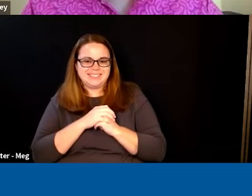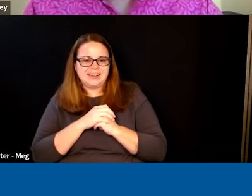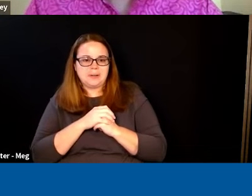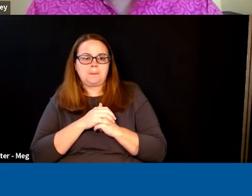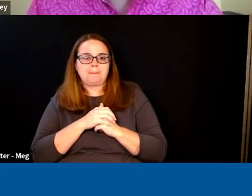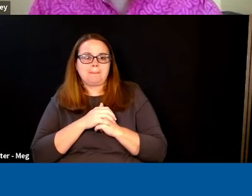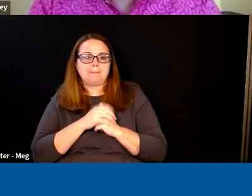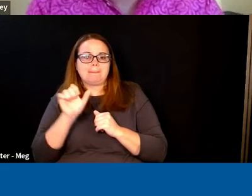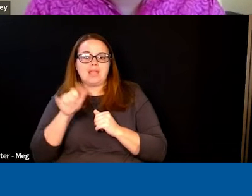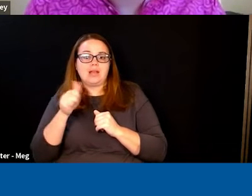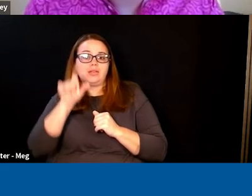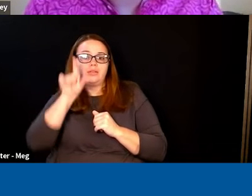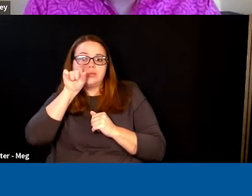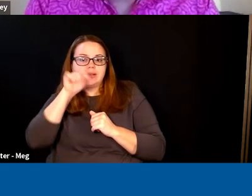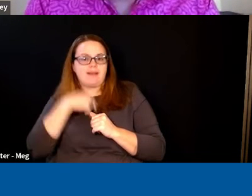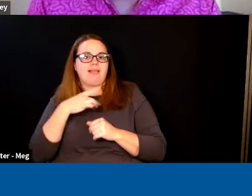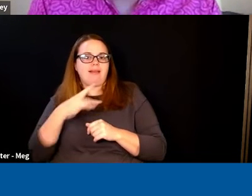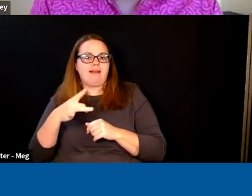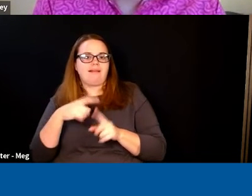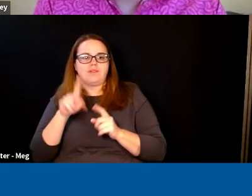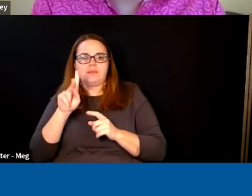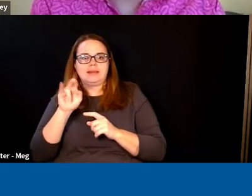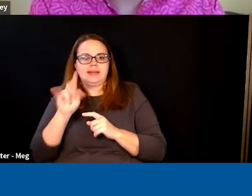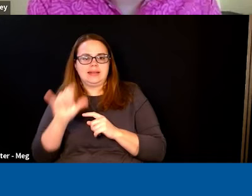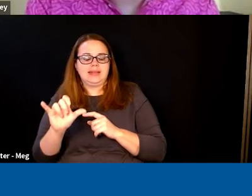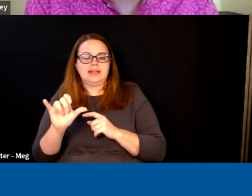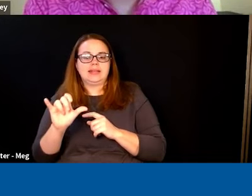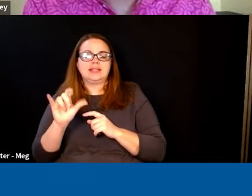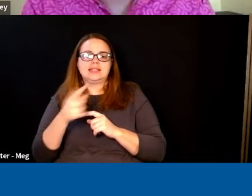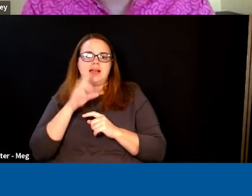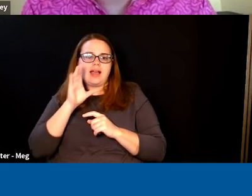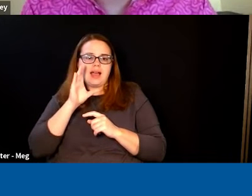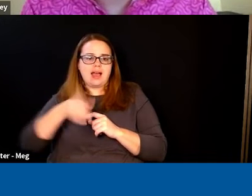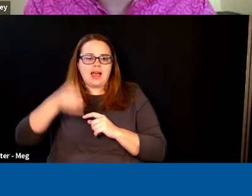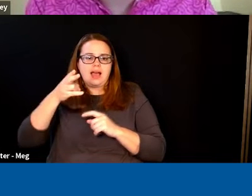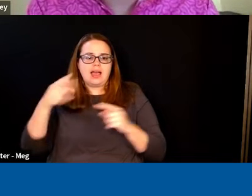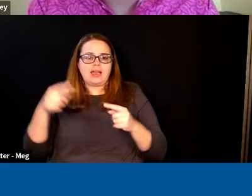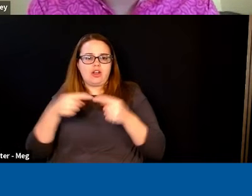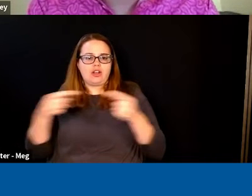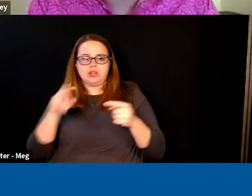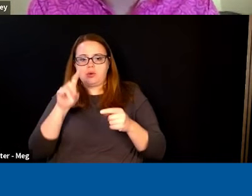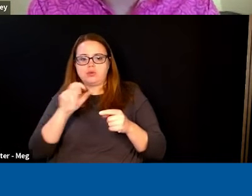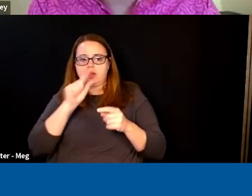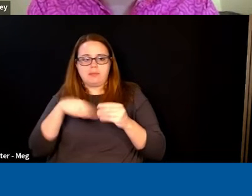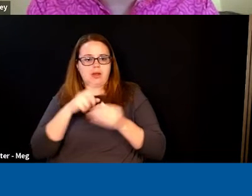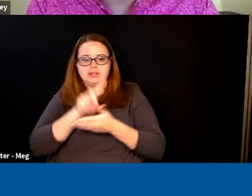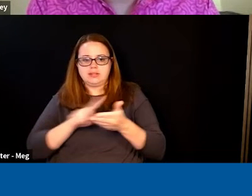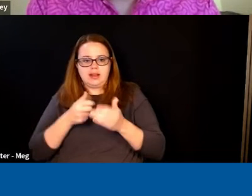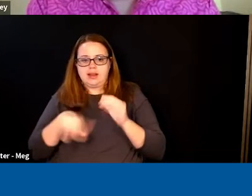Here's another tweet I quite like from Kitty where they say, "High contrast mode is not about design anymore